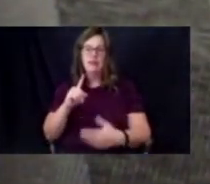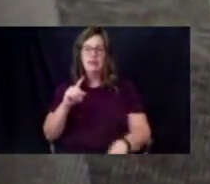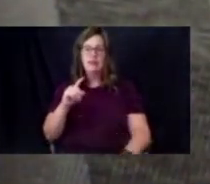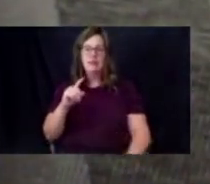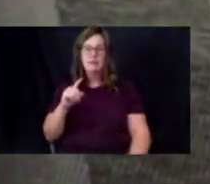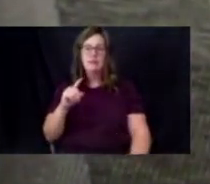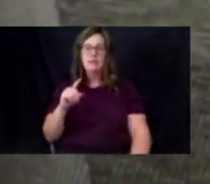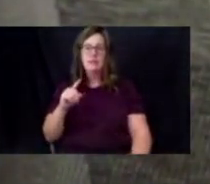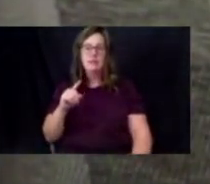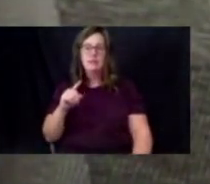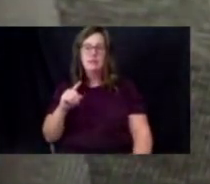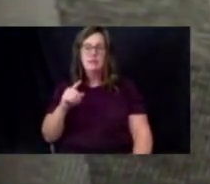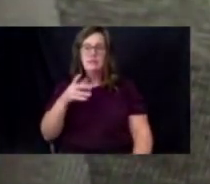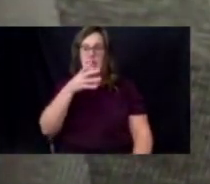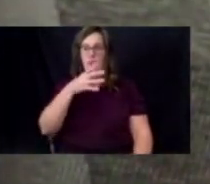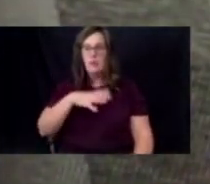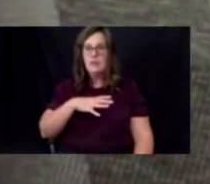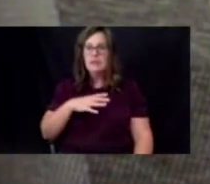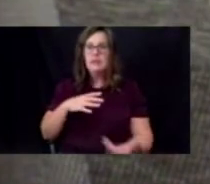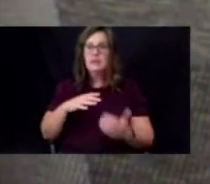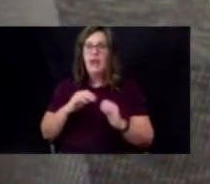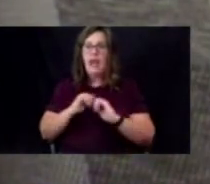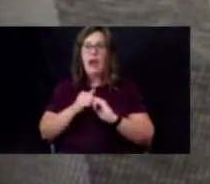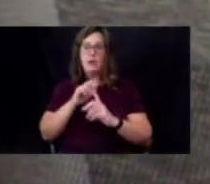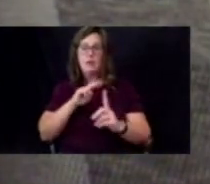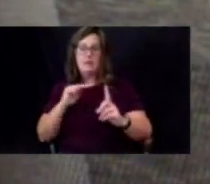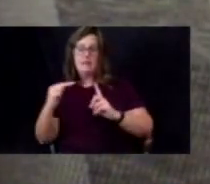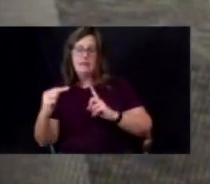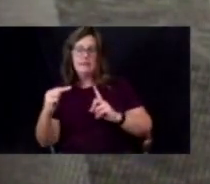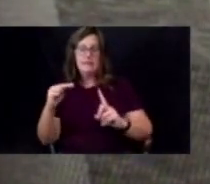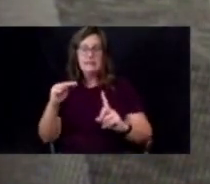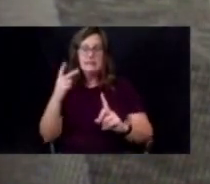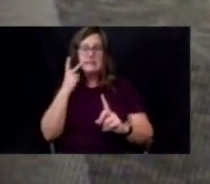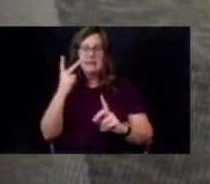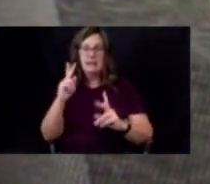switch how we see people and the more we practice the better we're gonna be at it and i was talking